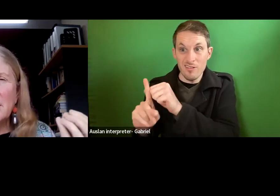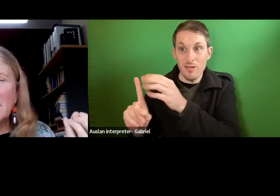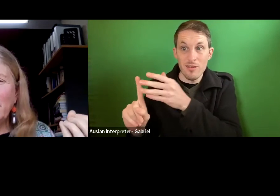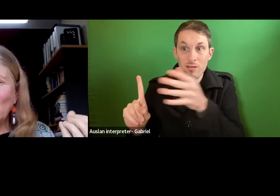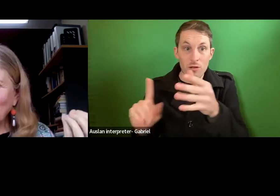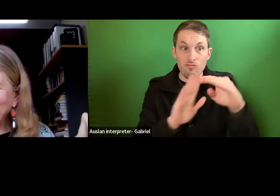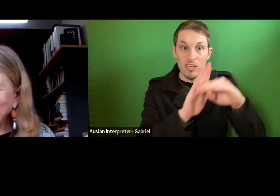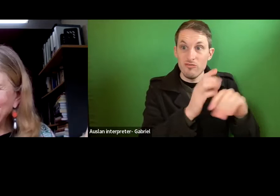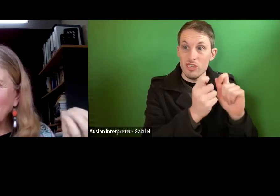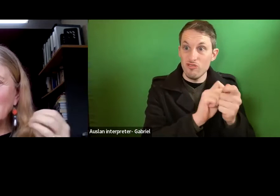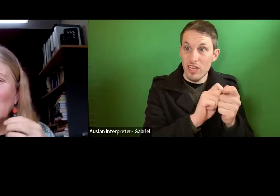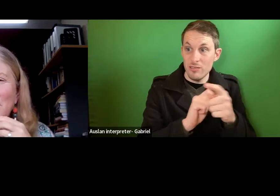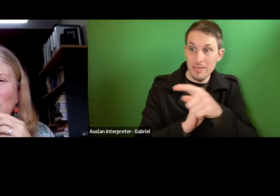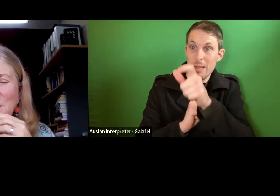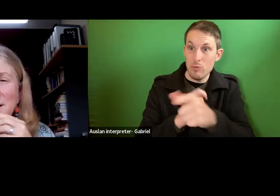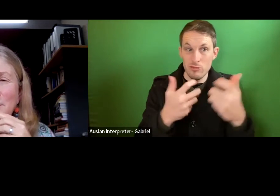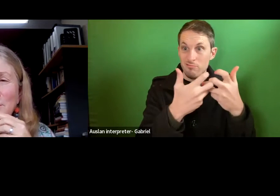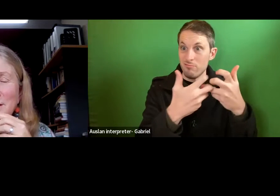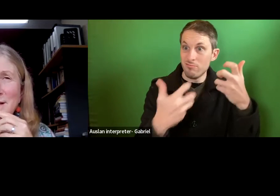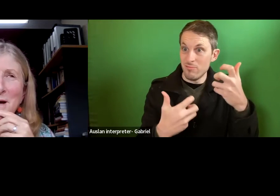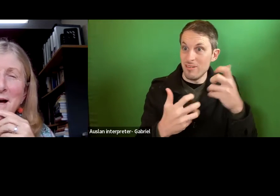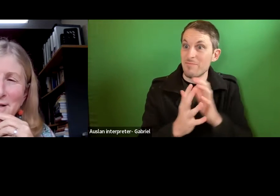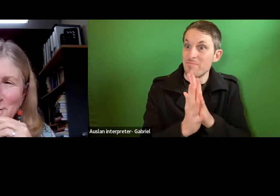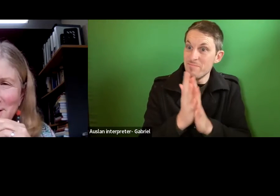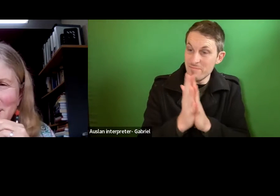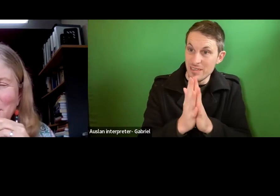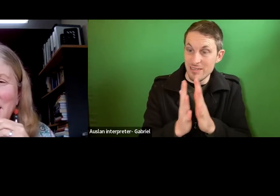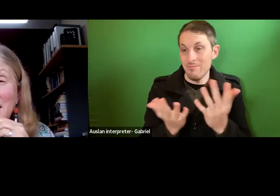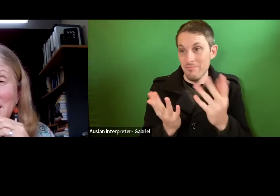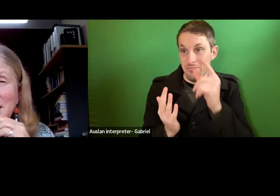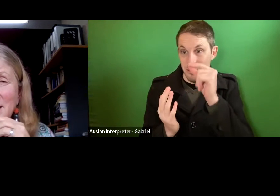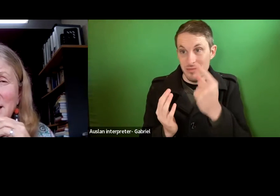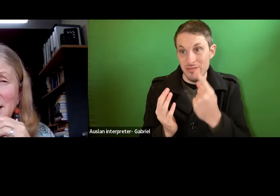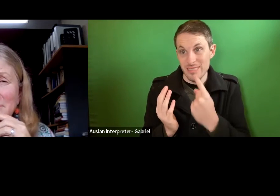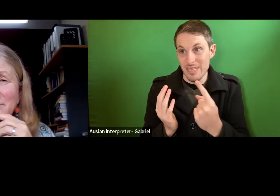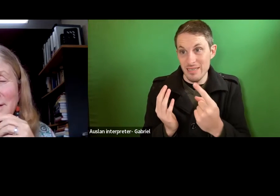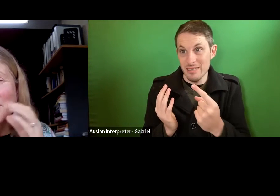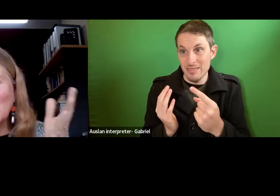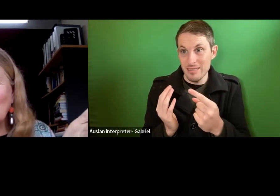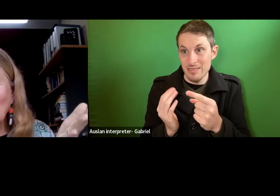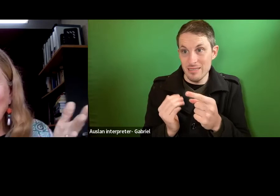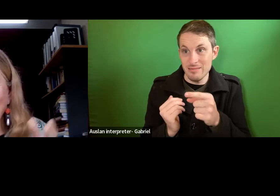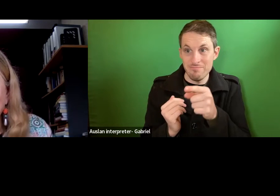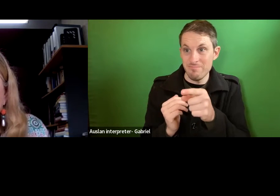and therefore there would be some argument to be had that they were no longer should